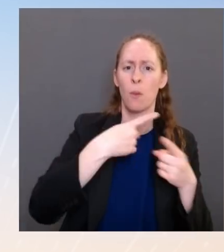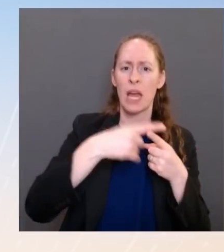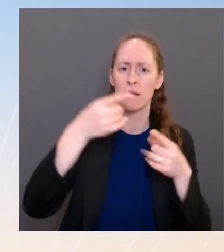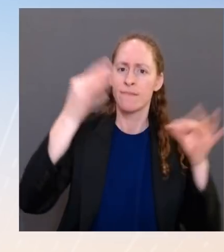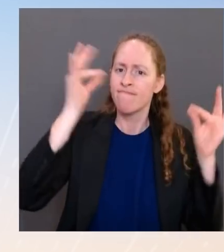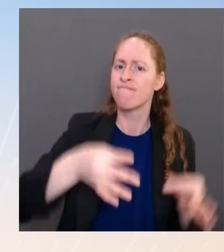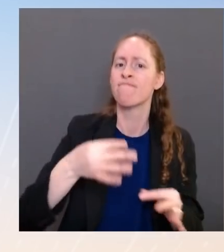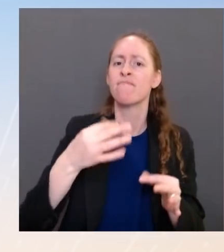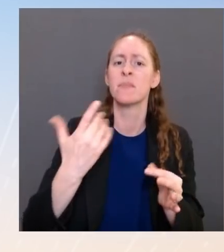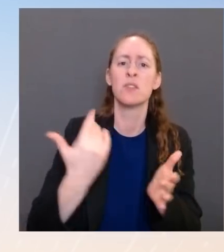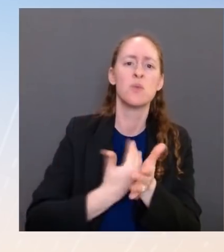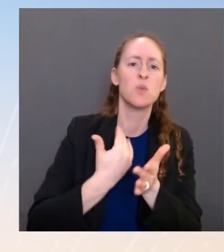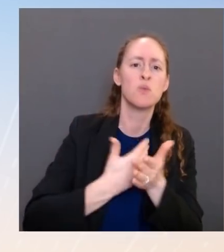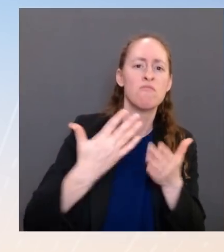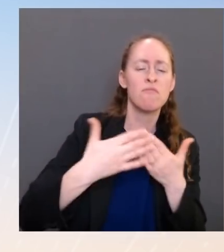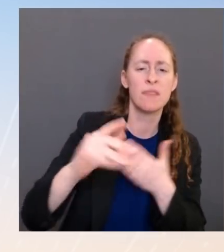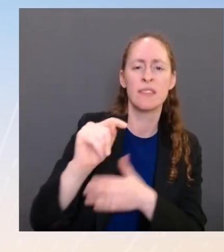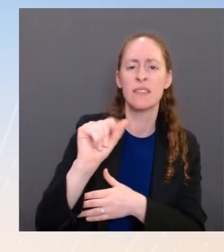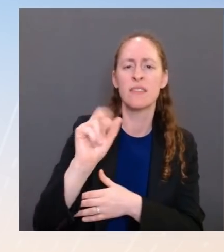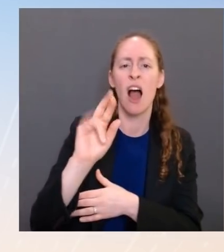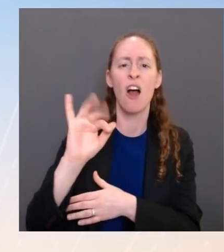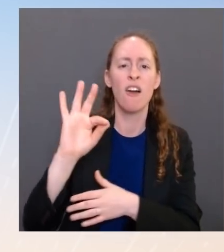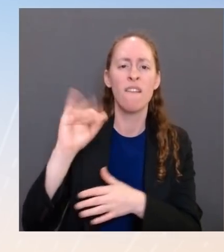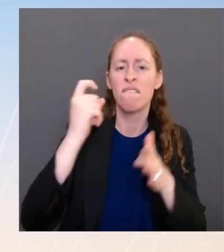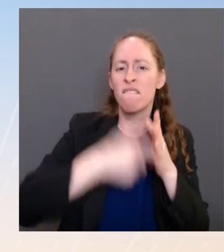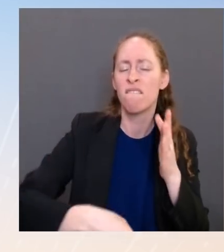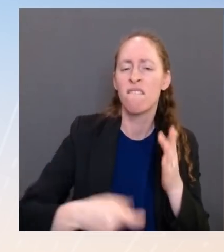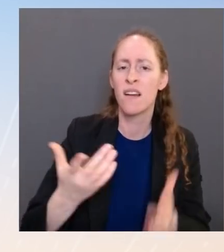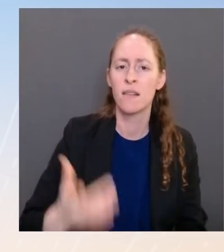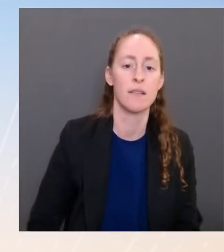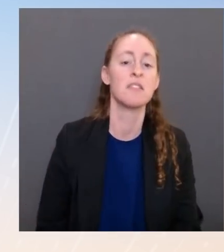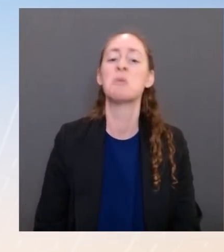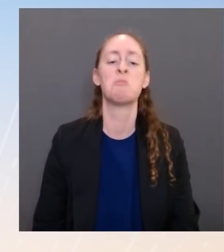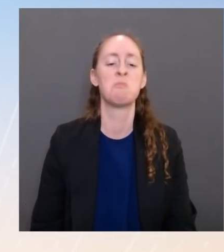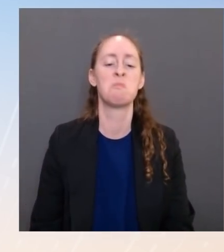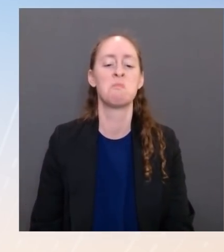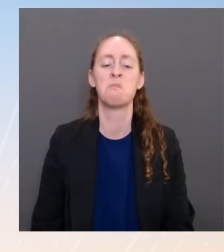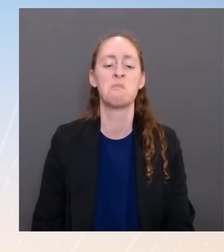What we're looking at is how to evaluate what's working for American workers,